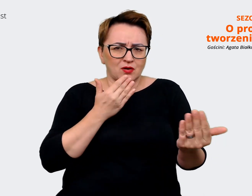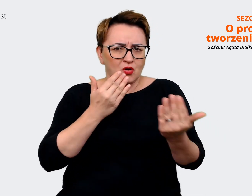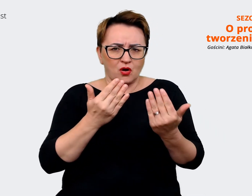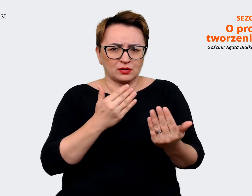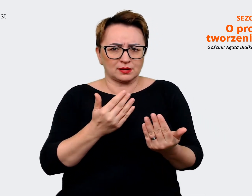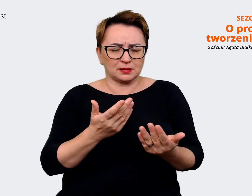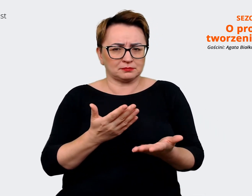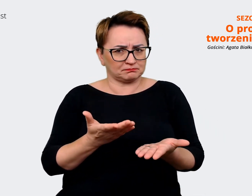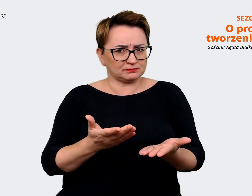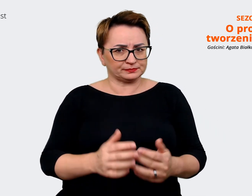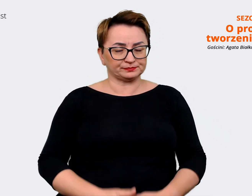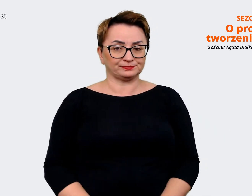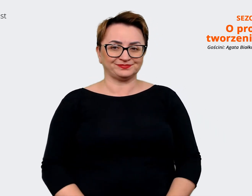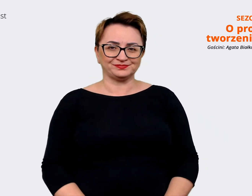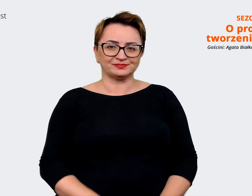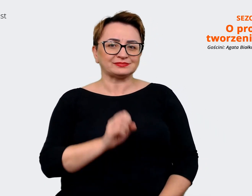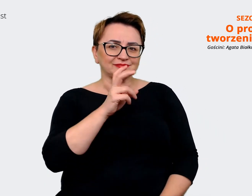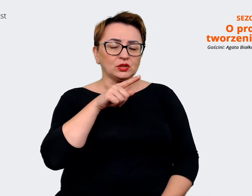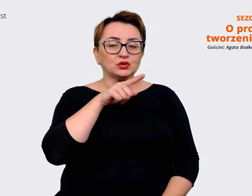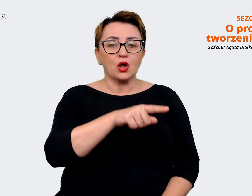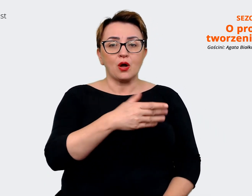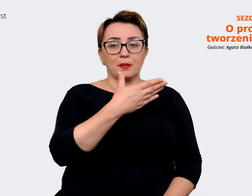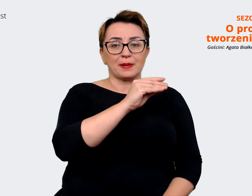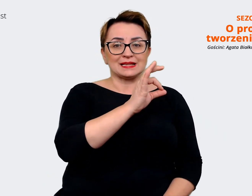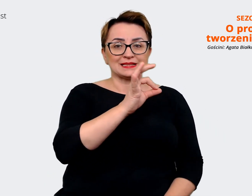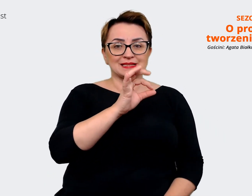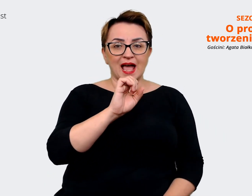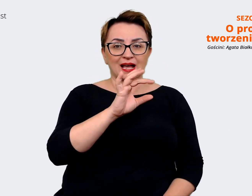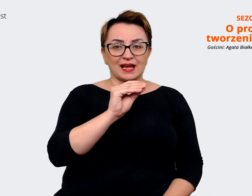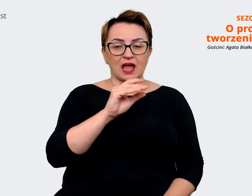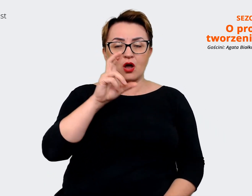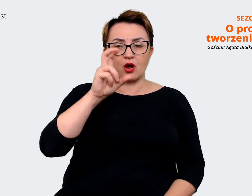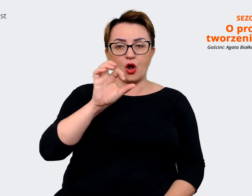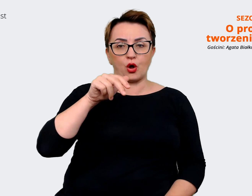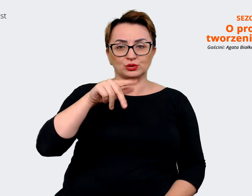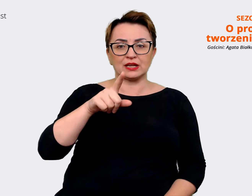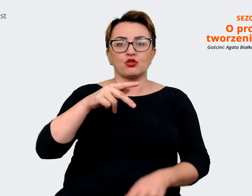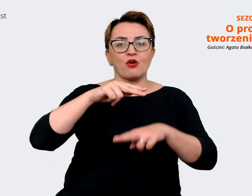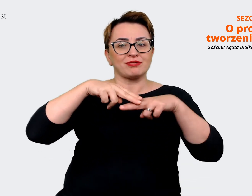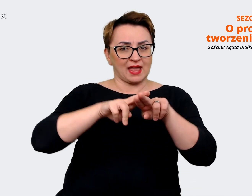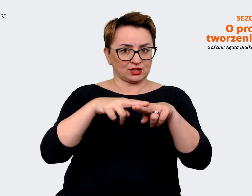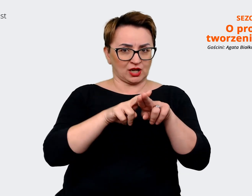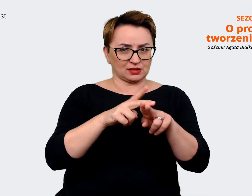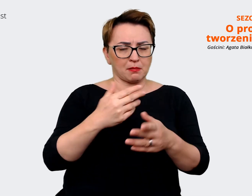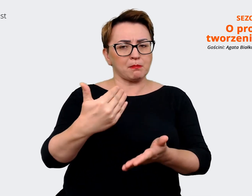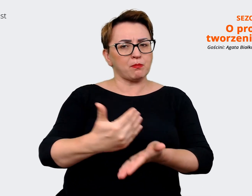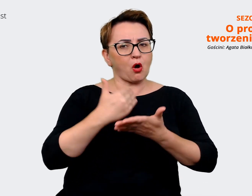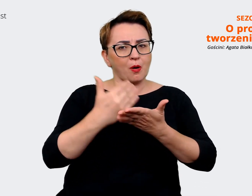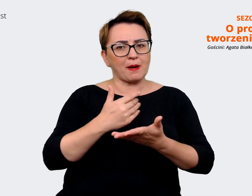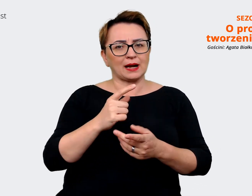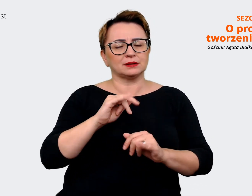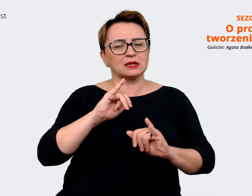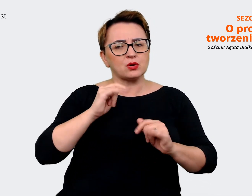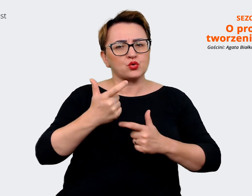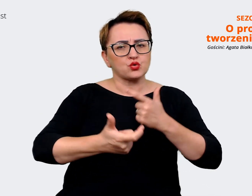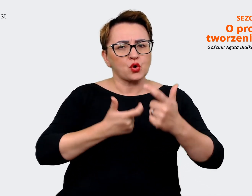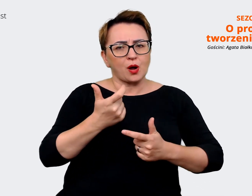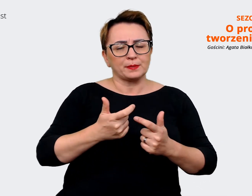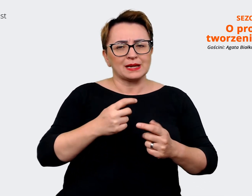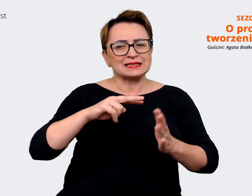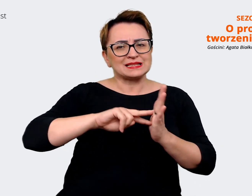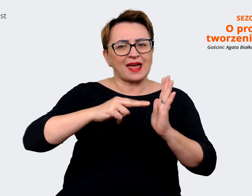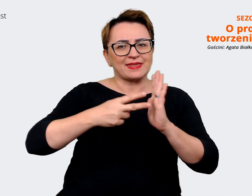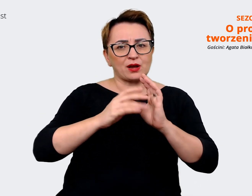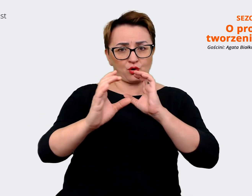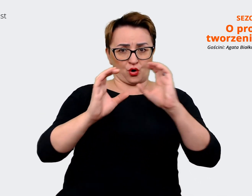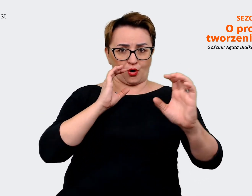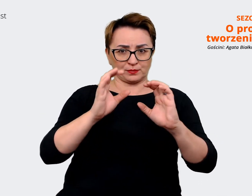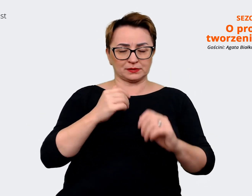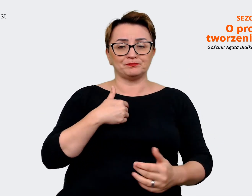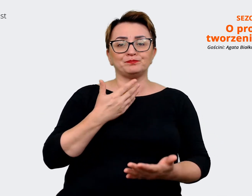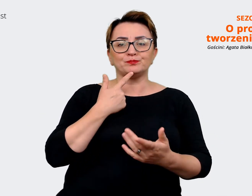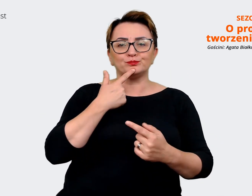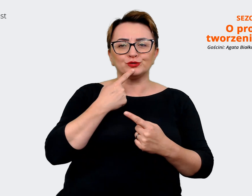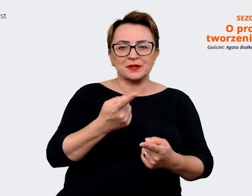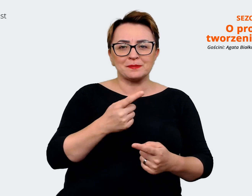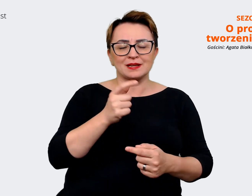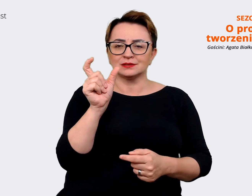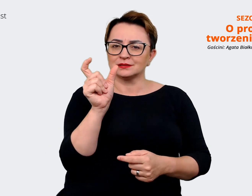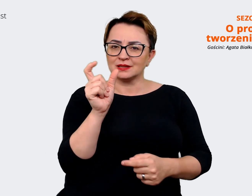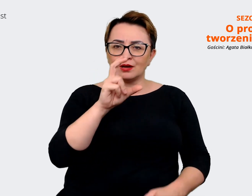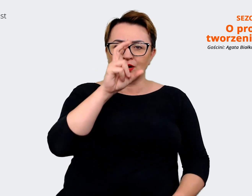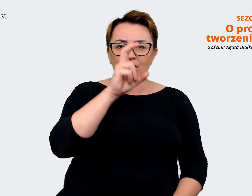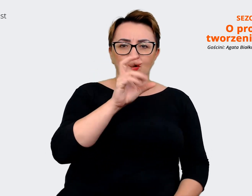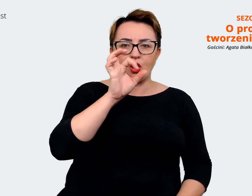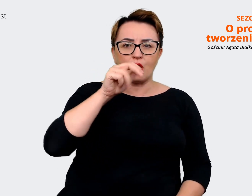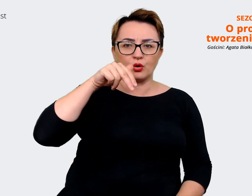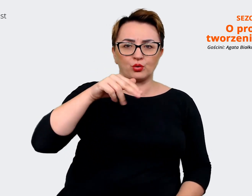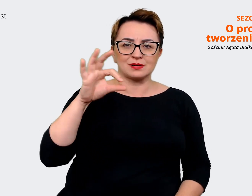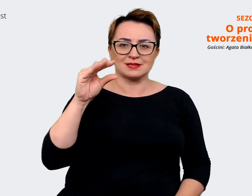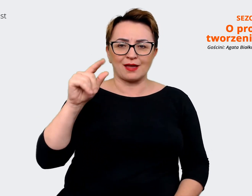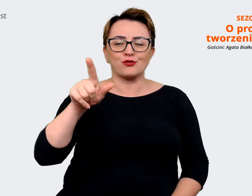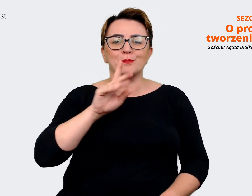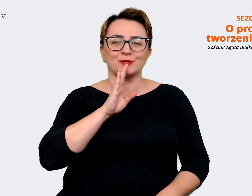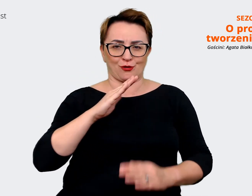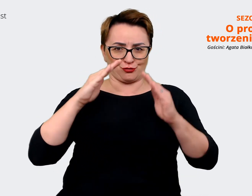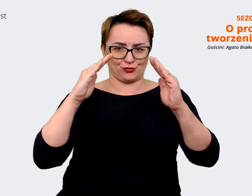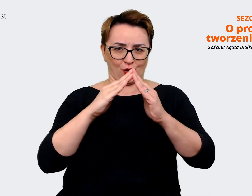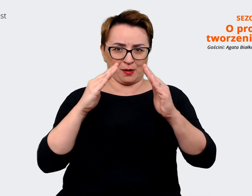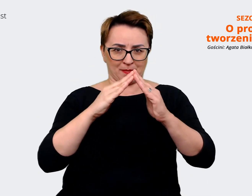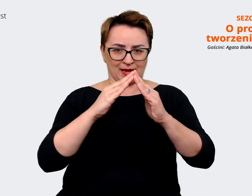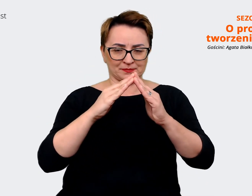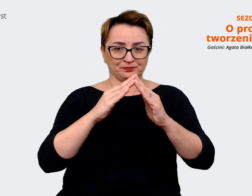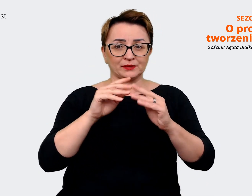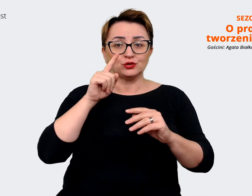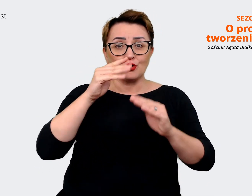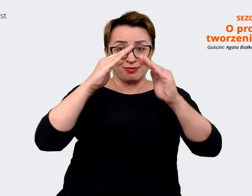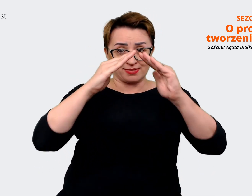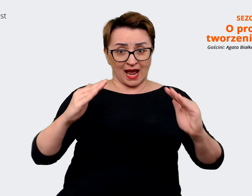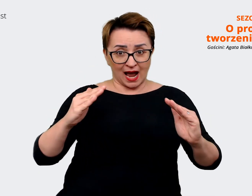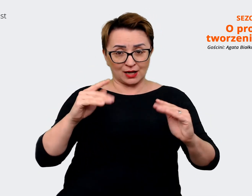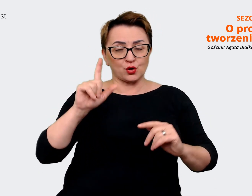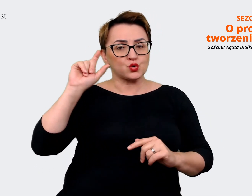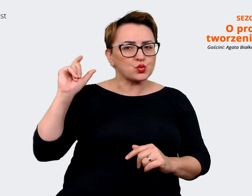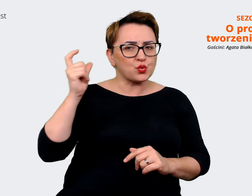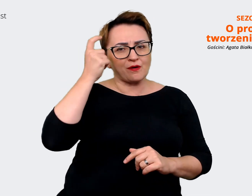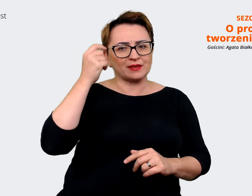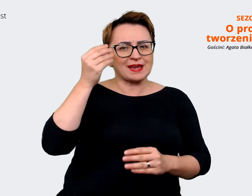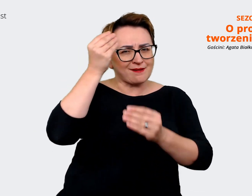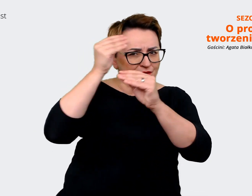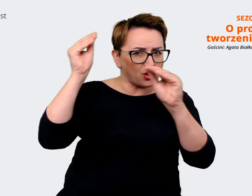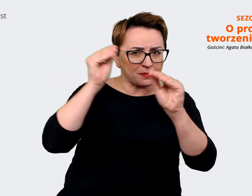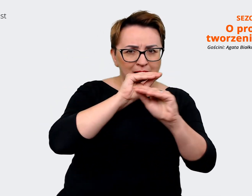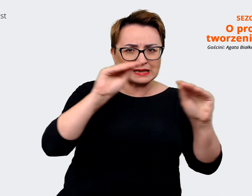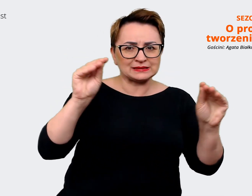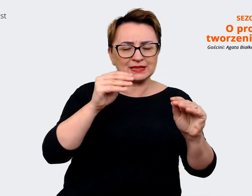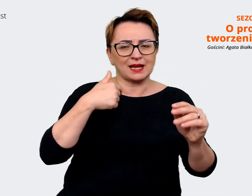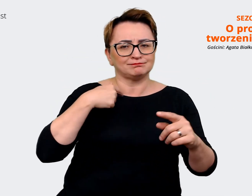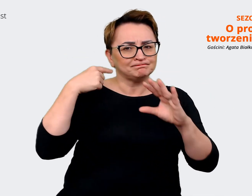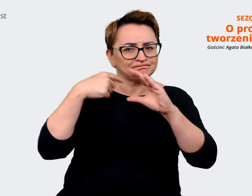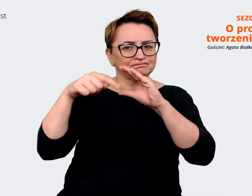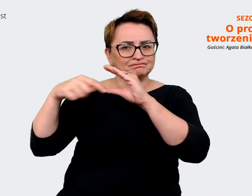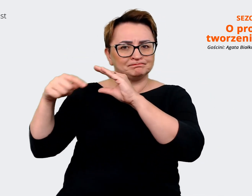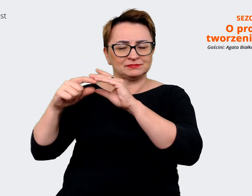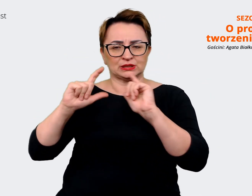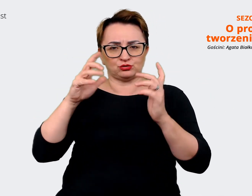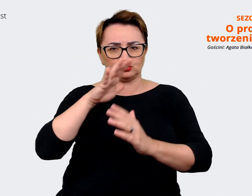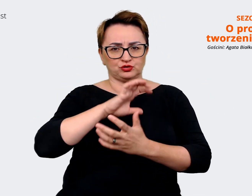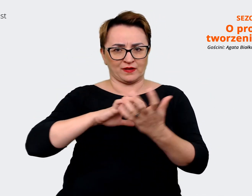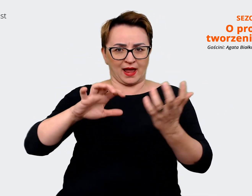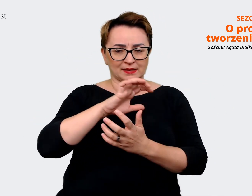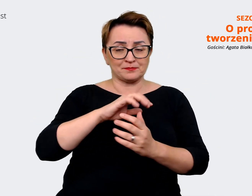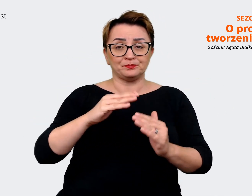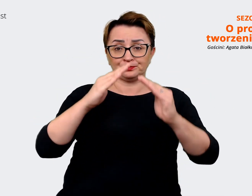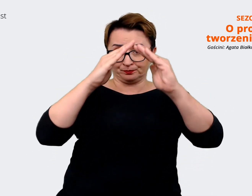A message house is a tool that helps define the communication strategy. We call it a house because it resembles a little house. The main message we want to send to the world is like the roof of this house. It is often represented as a triangular shape and is supported by pillars.